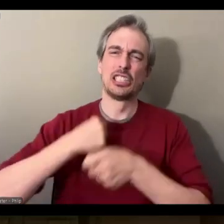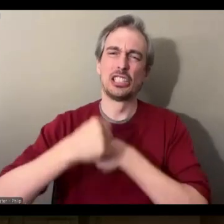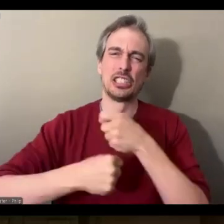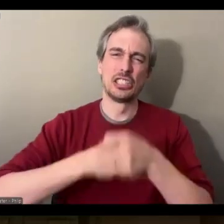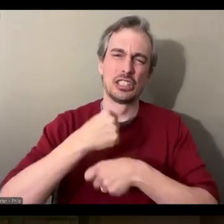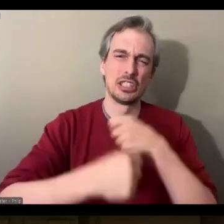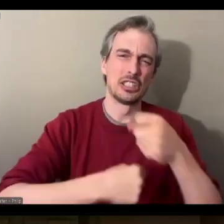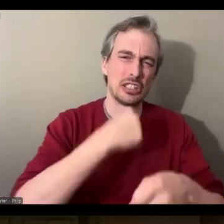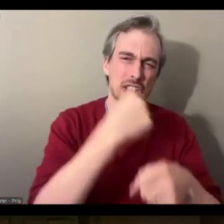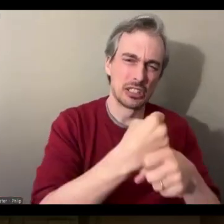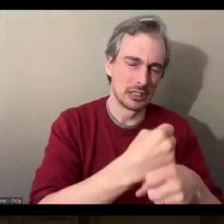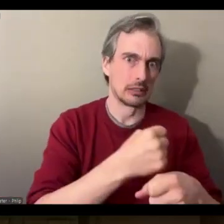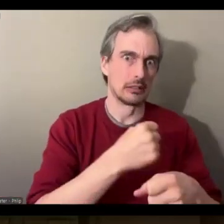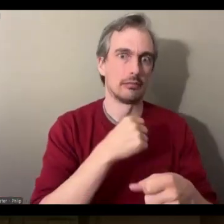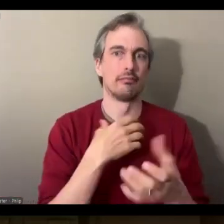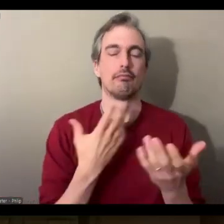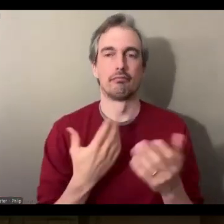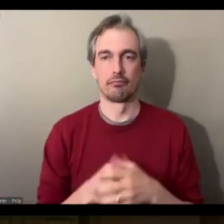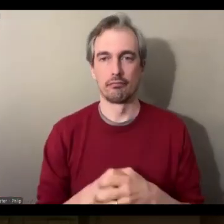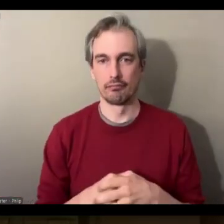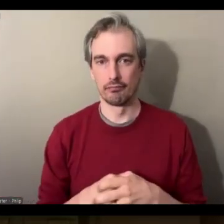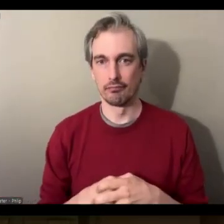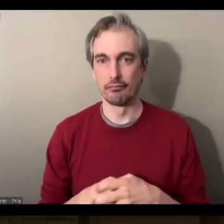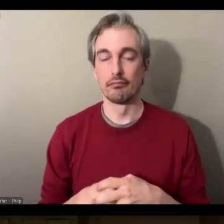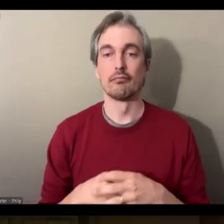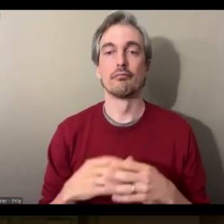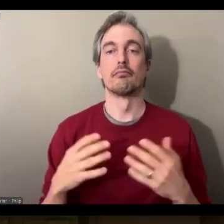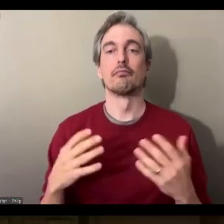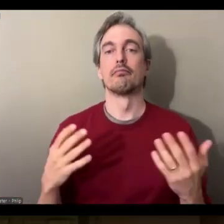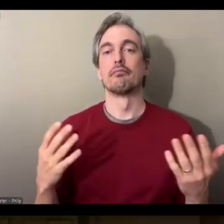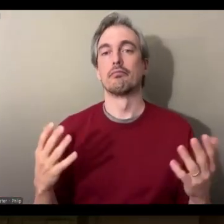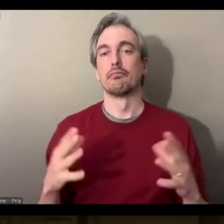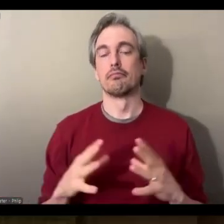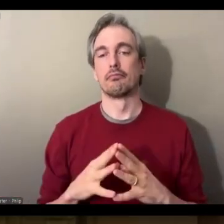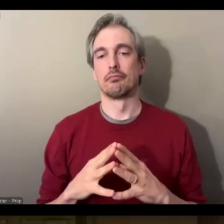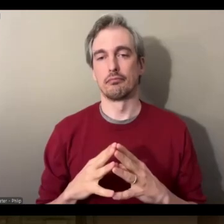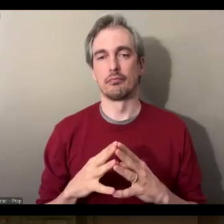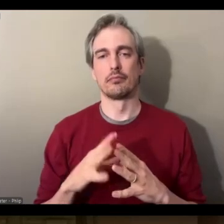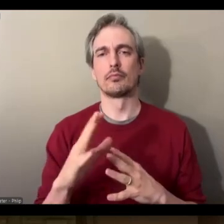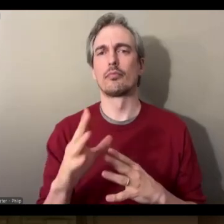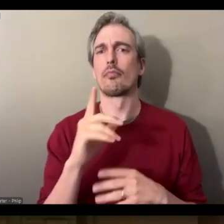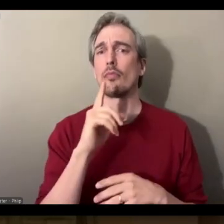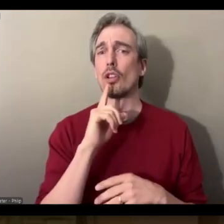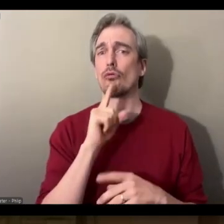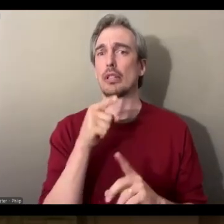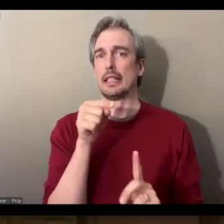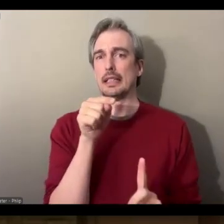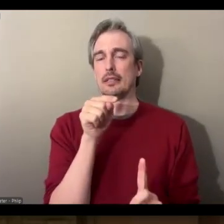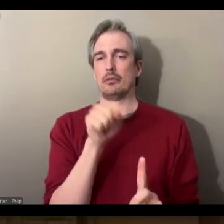It's really important to understand the physical location of this venue. And a very brief history